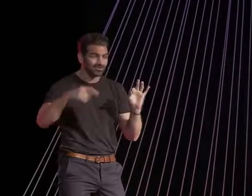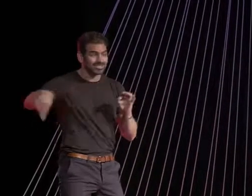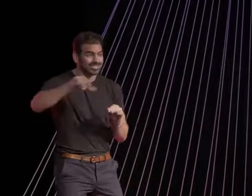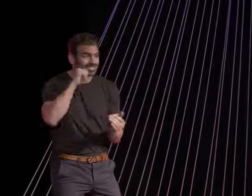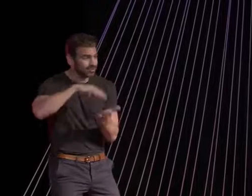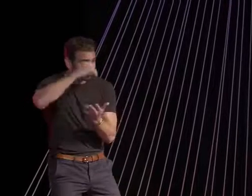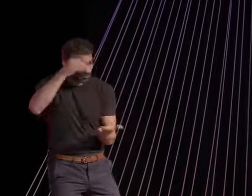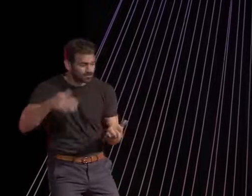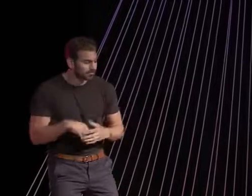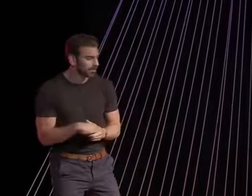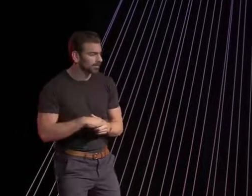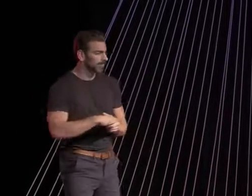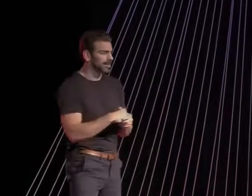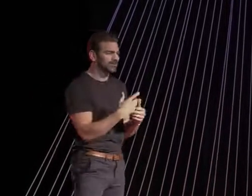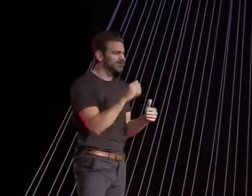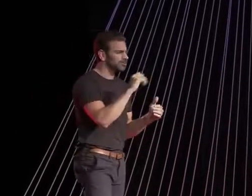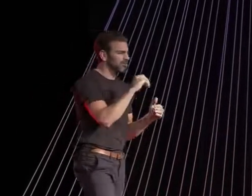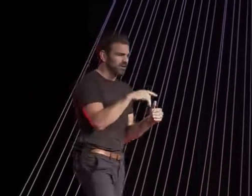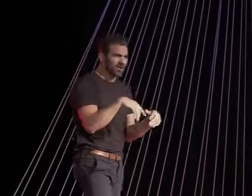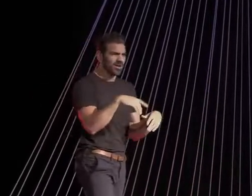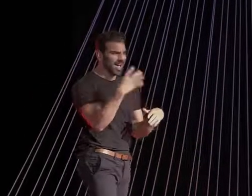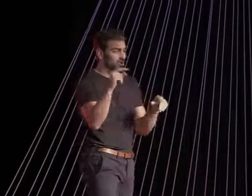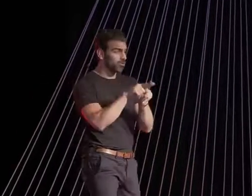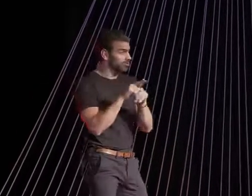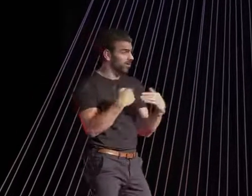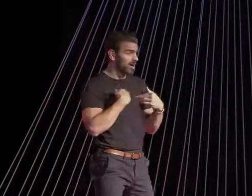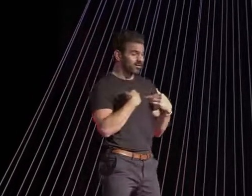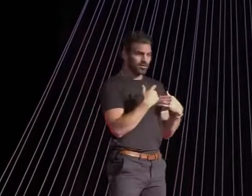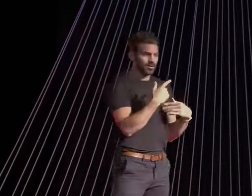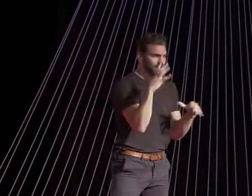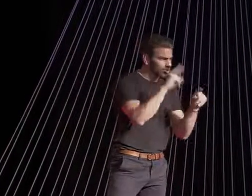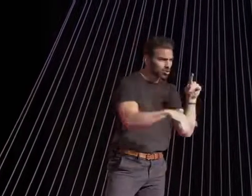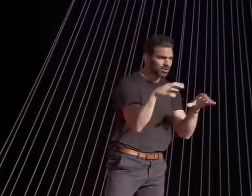of course i always had hearing friends but they could sign like me so that year i gained a lot